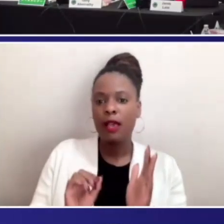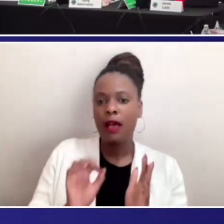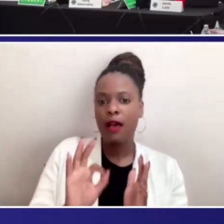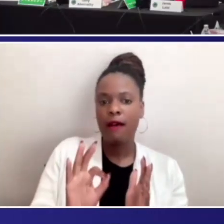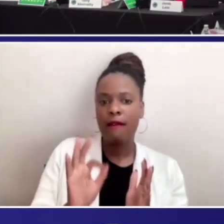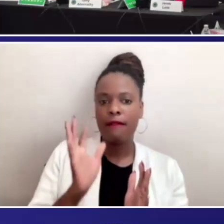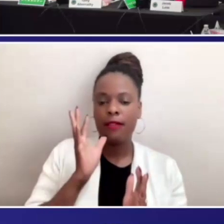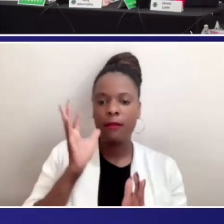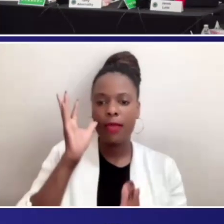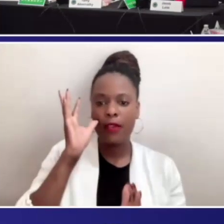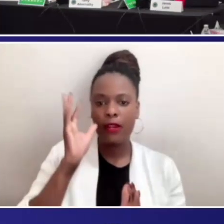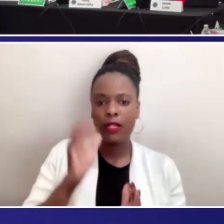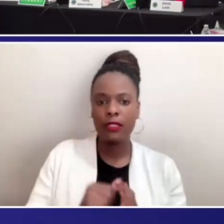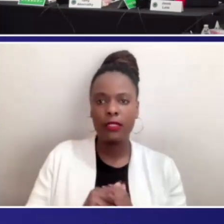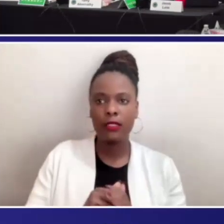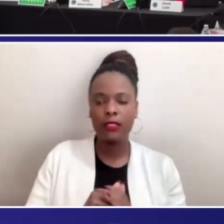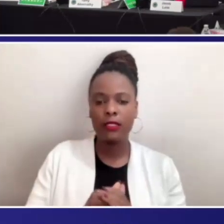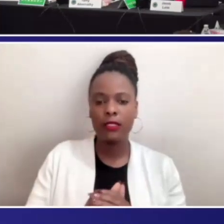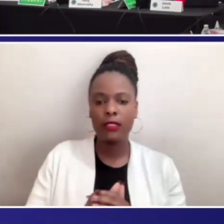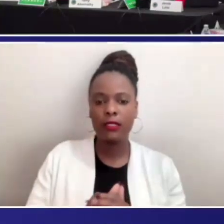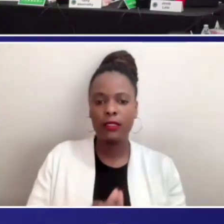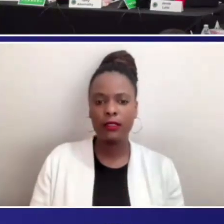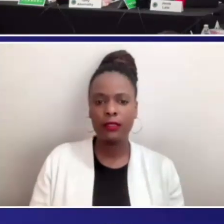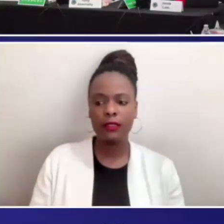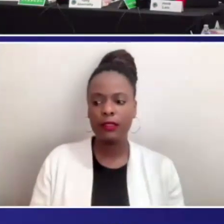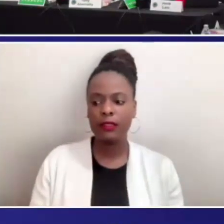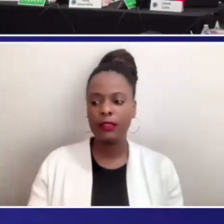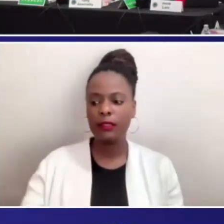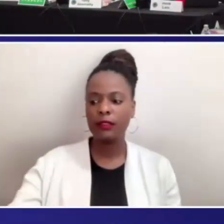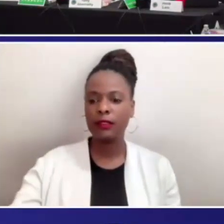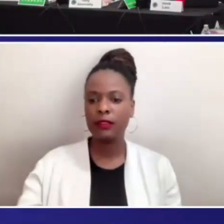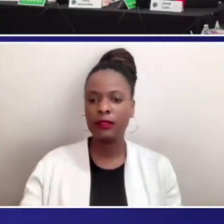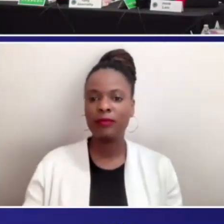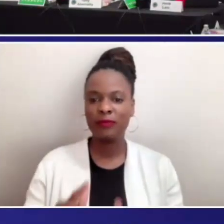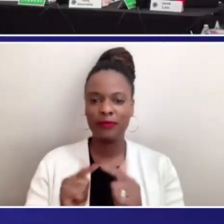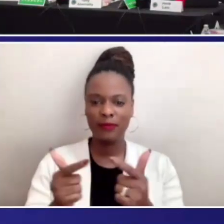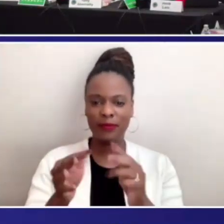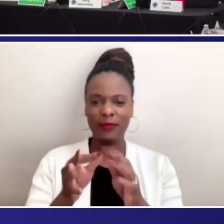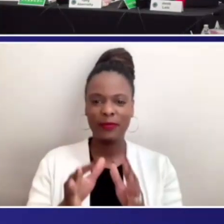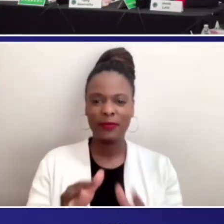So if -- I need to -- can I look at this?